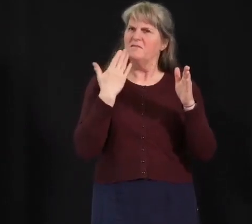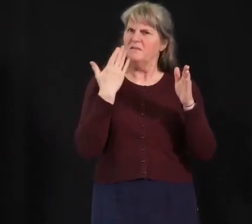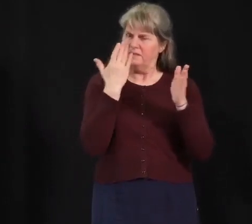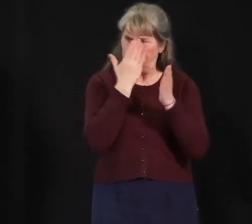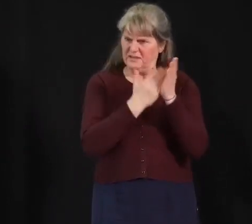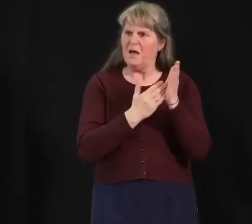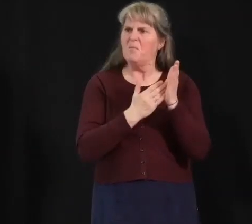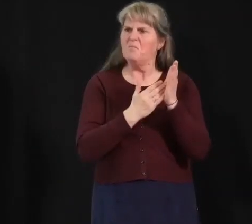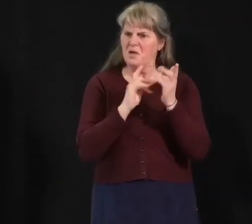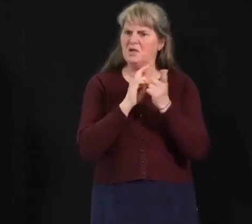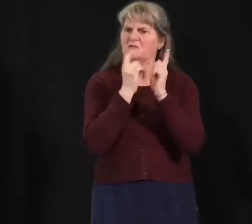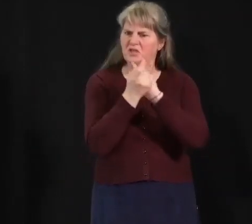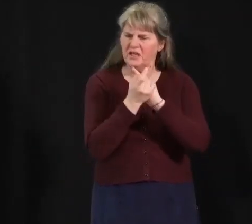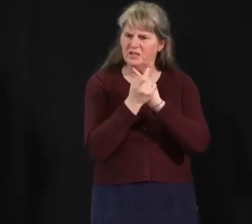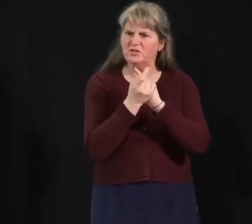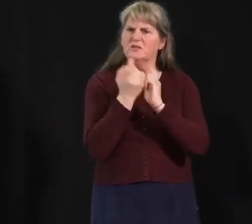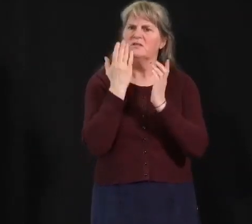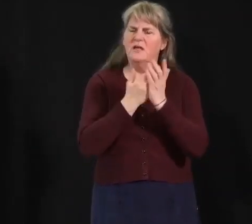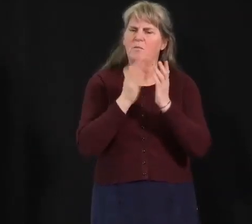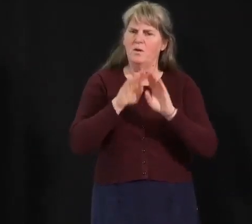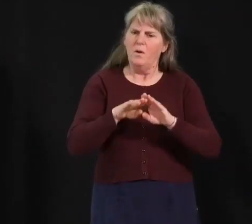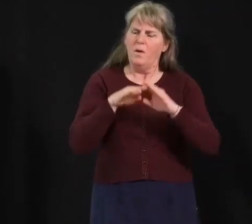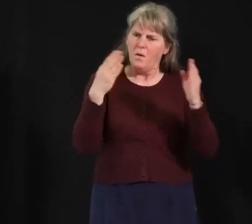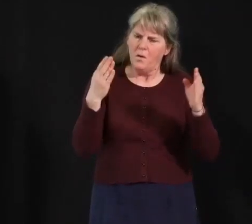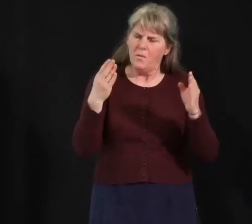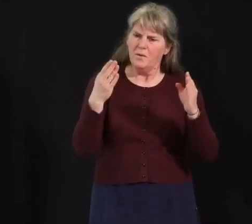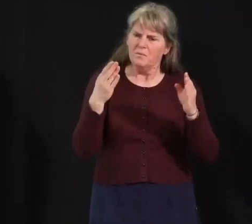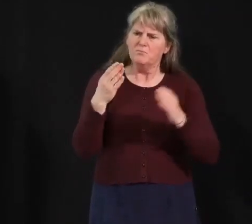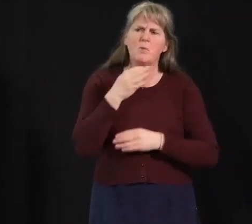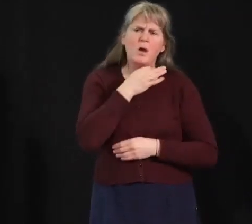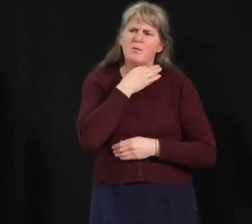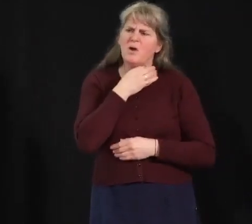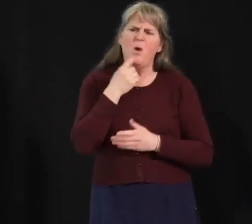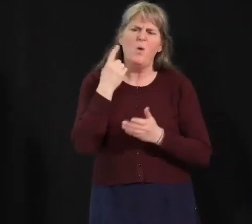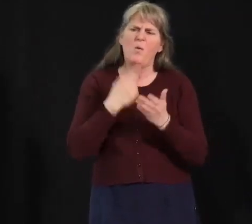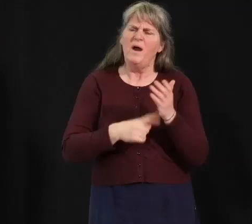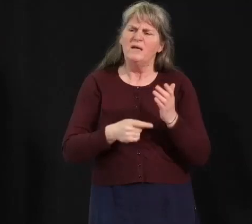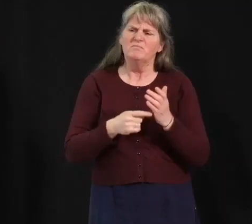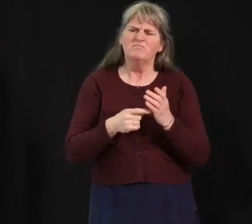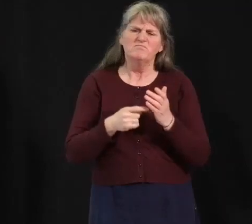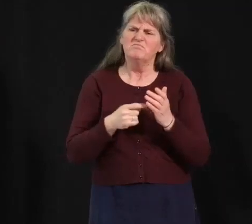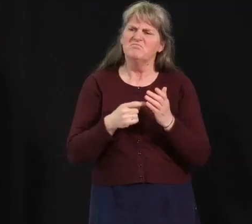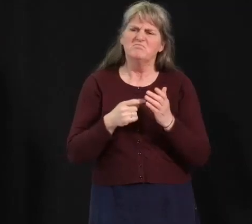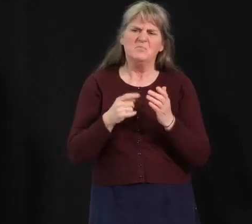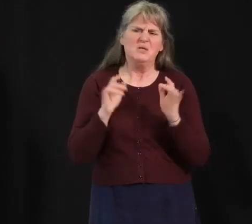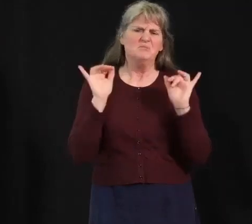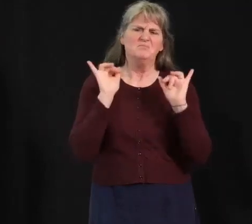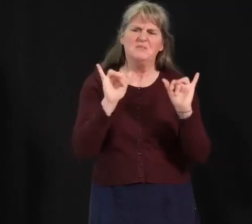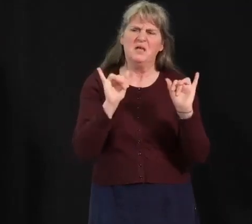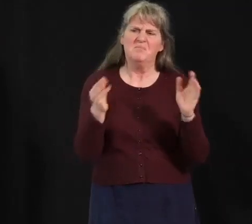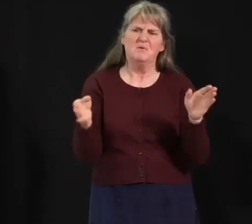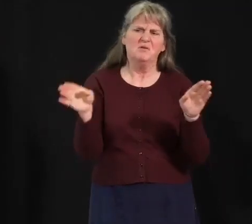Reporter: As you mentioned we are looking for a year to 18 months before we get back to the old normal, if you want to call